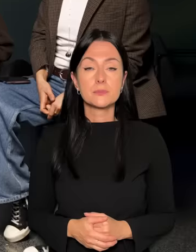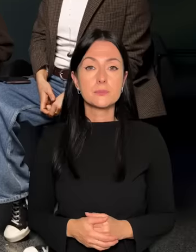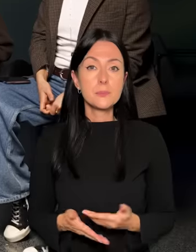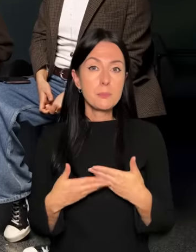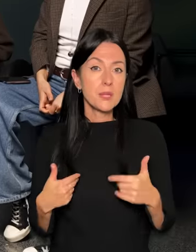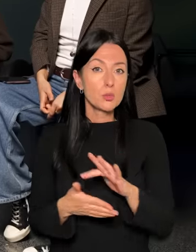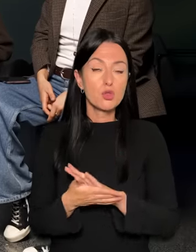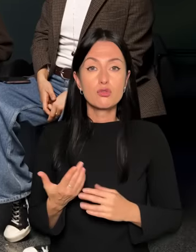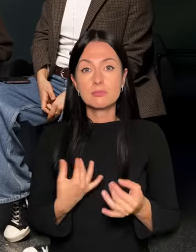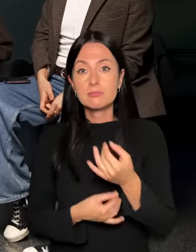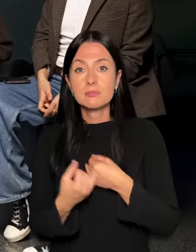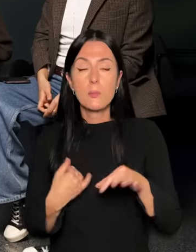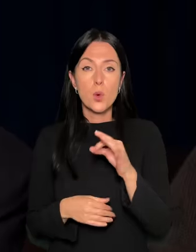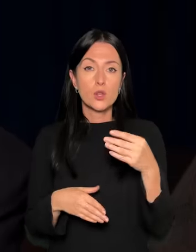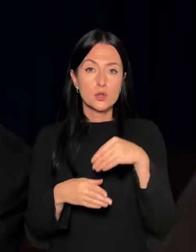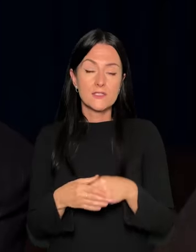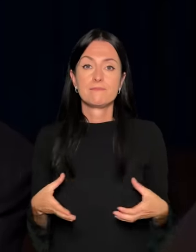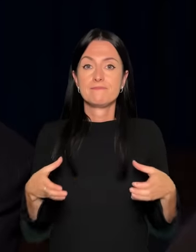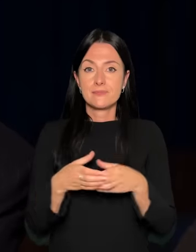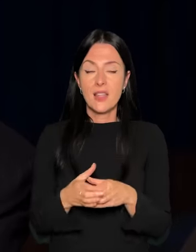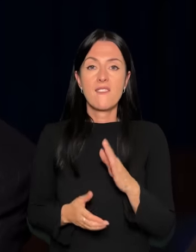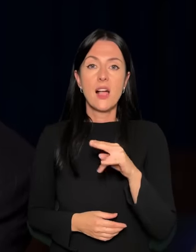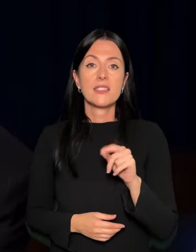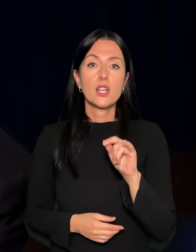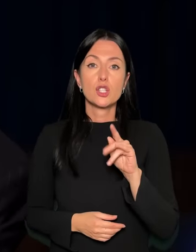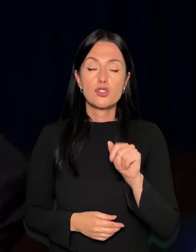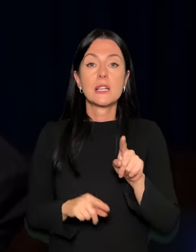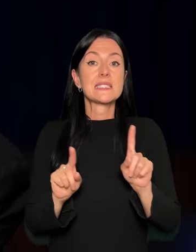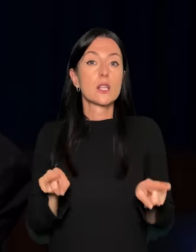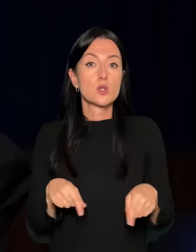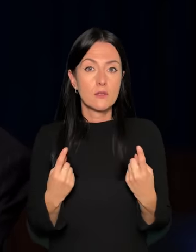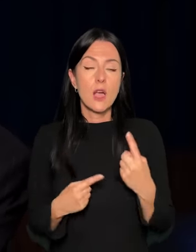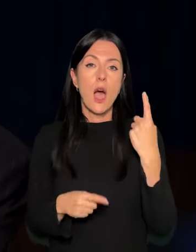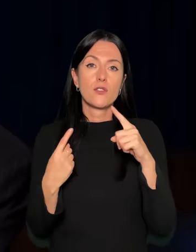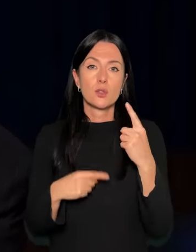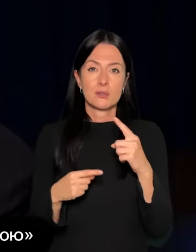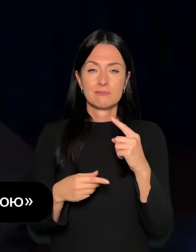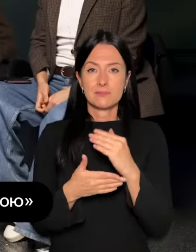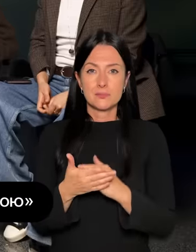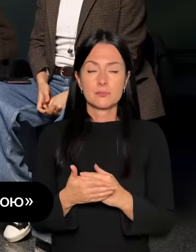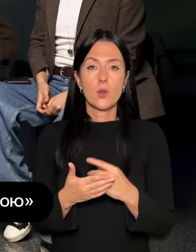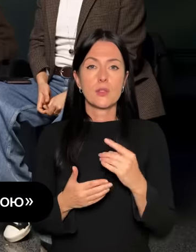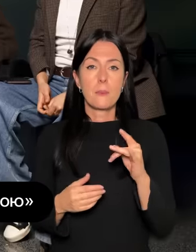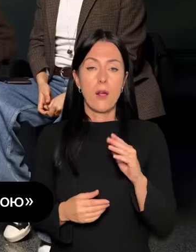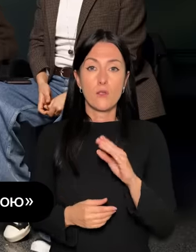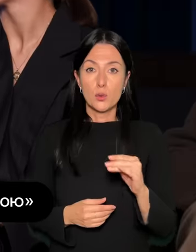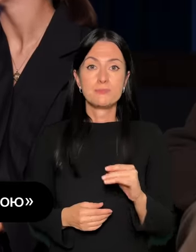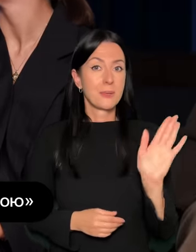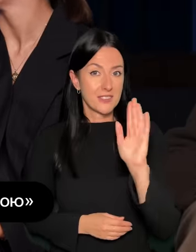We continue the conversation about inclusivity at Vlada Khilchenko's company, the founder and author of the "One Right" channel. Hello!